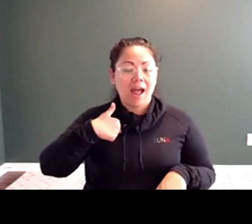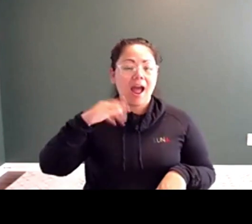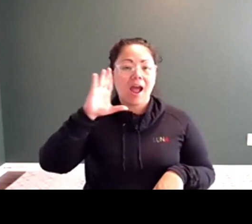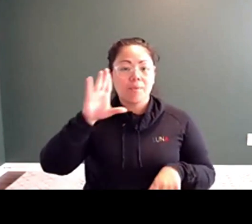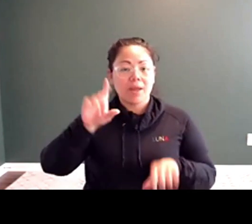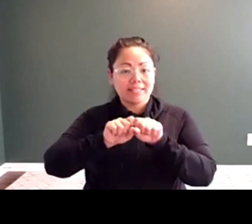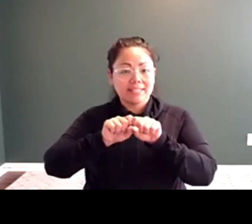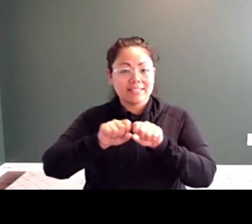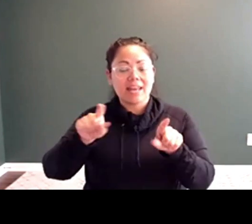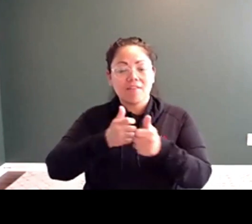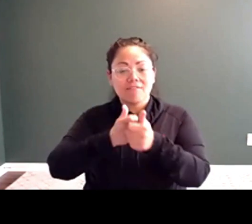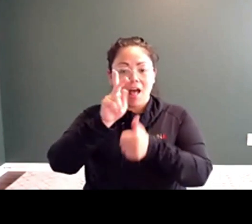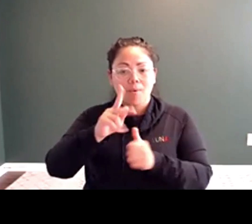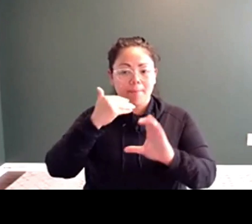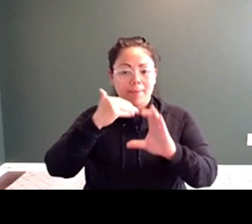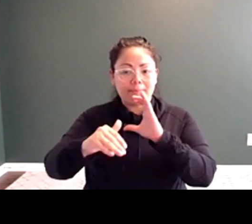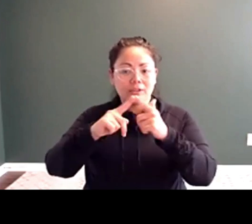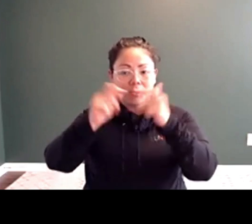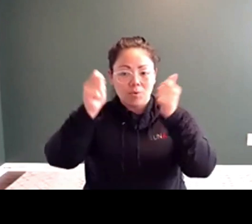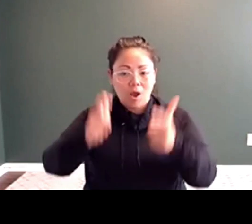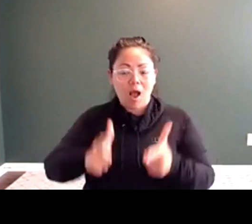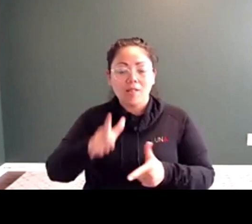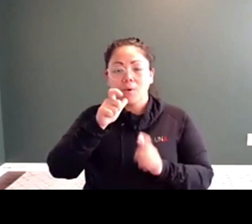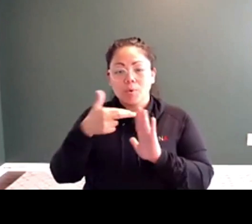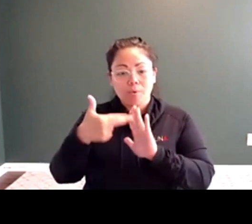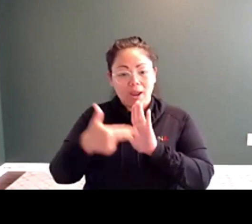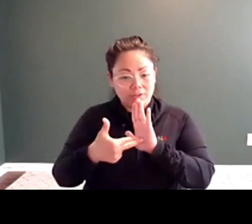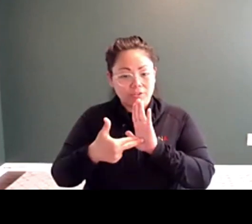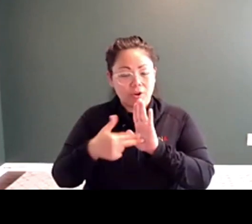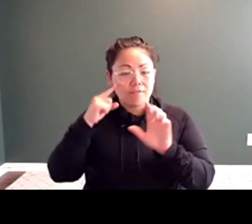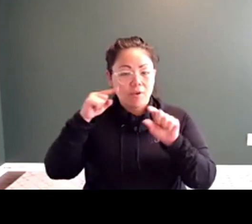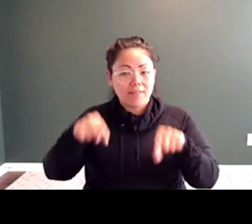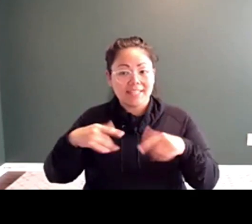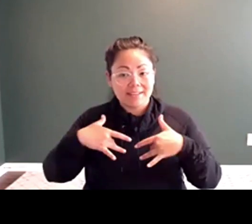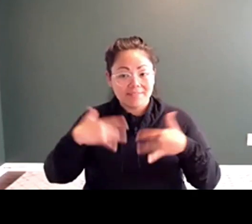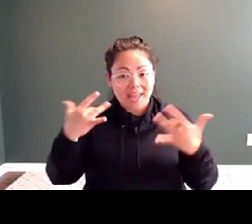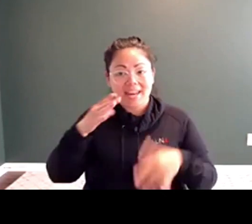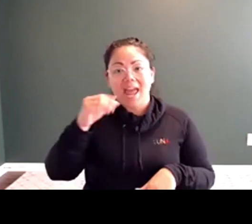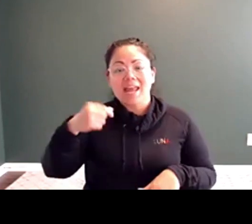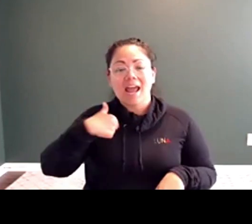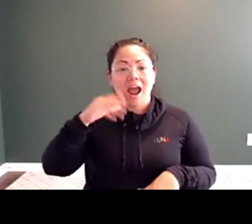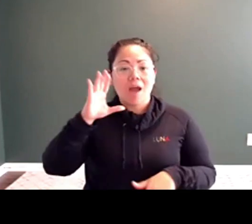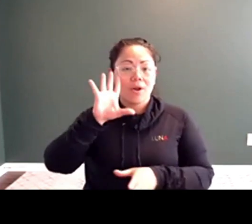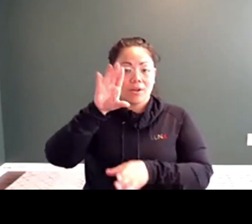a follow-up email to everyone who registered for the event, and I will include both Brien